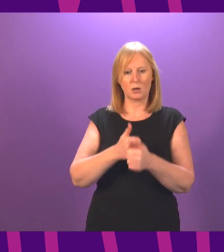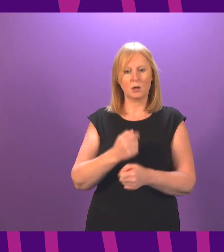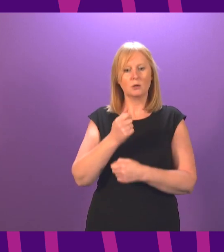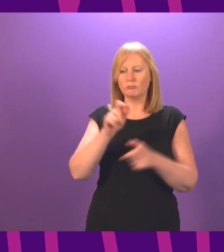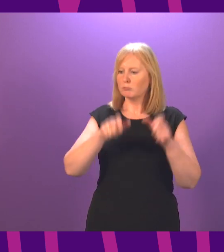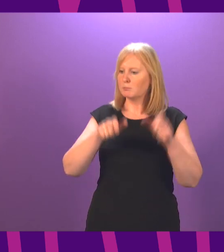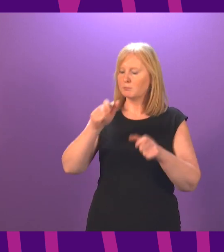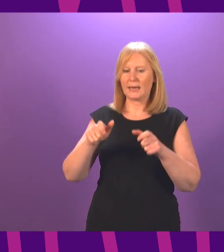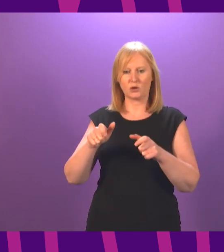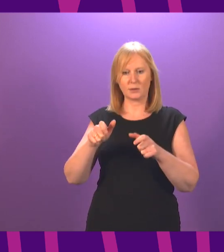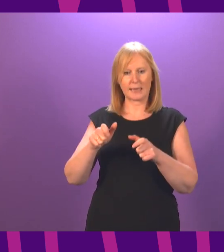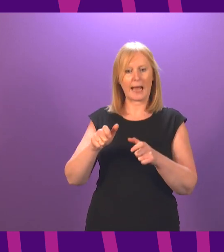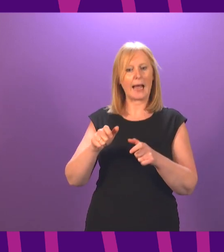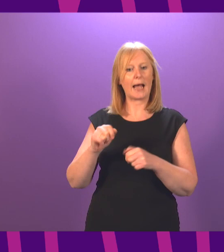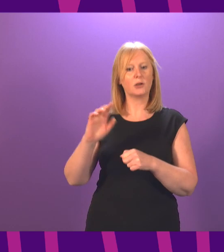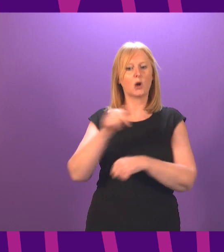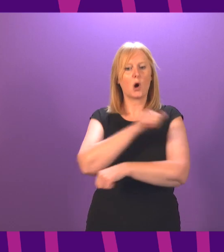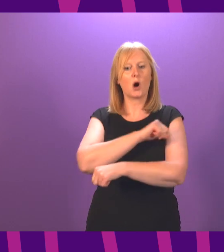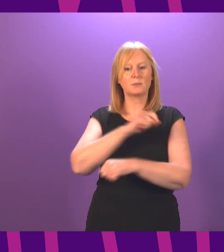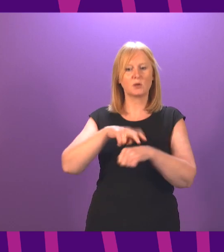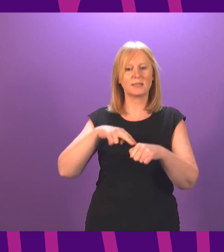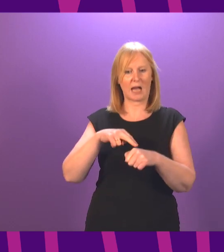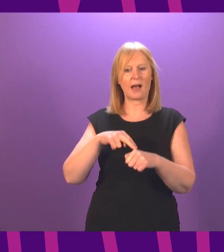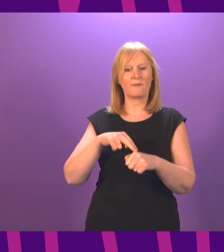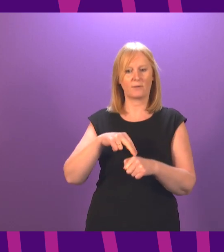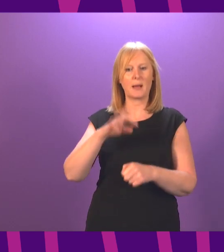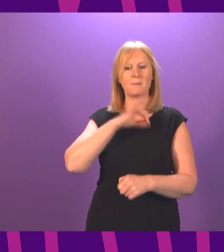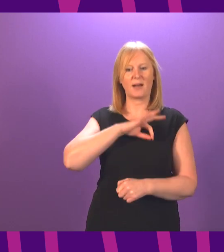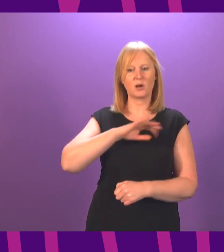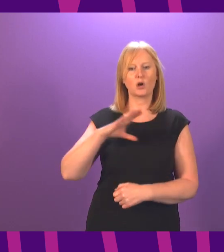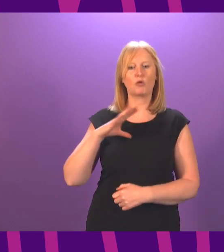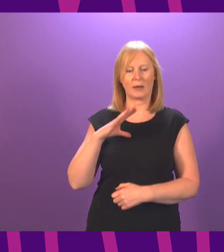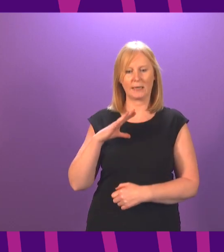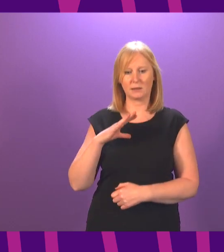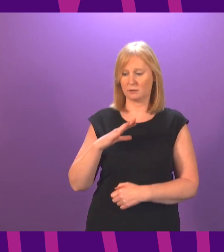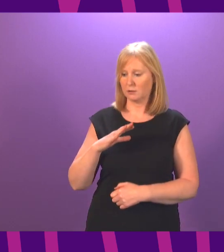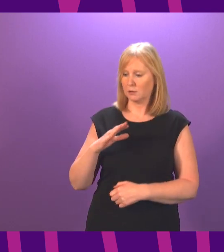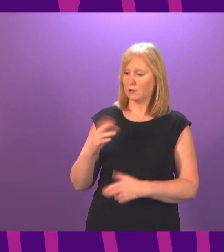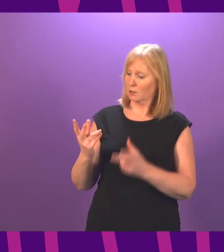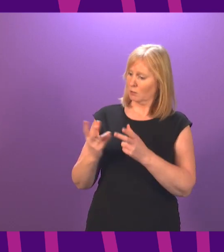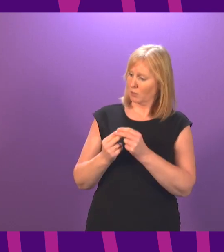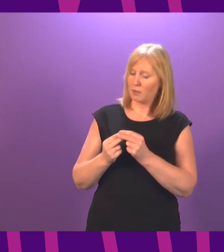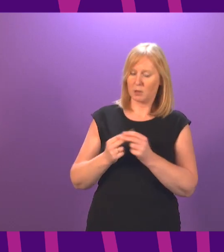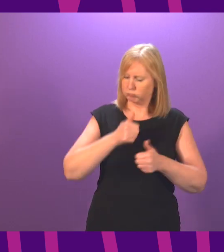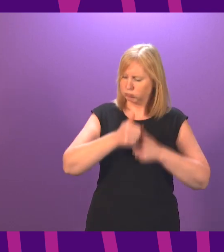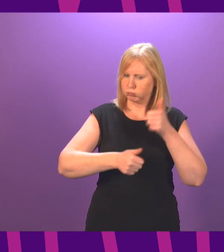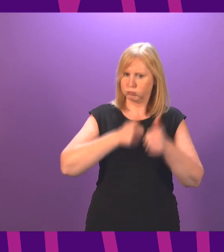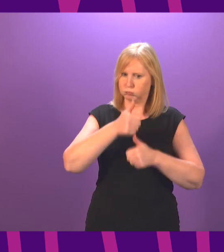patients and the hospital staff already benefiting immensely. Will the First Minister join me in congratulating Bob Reid, Scottish director of the Defence